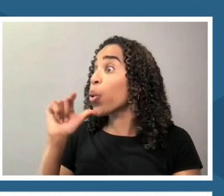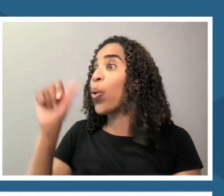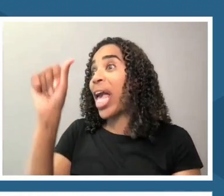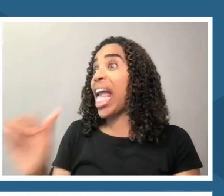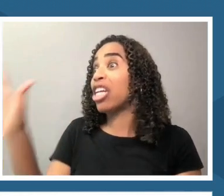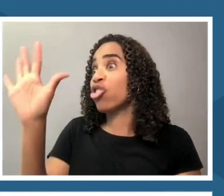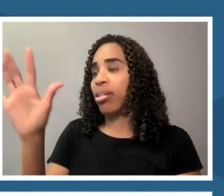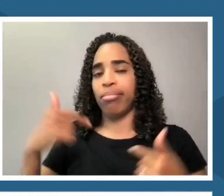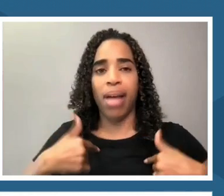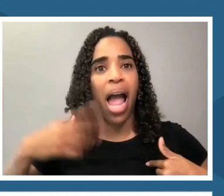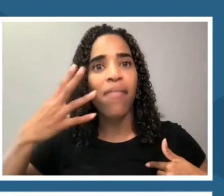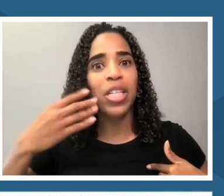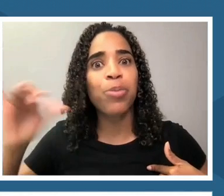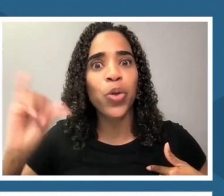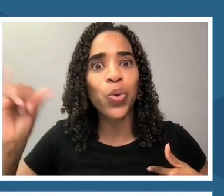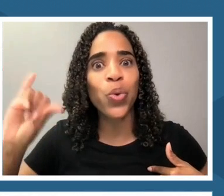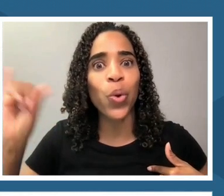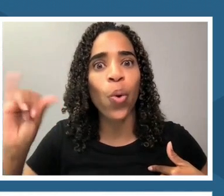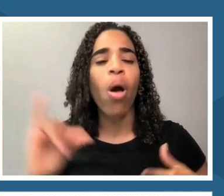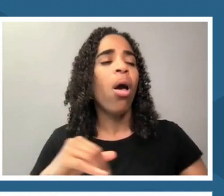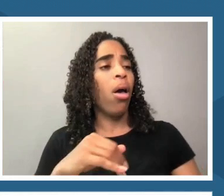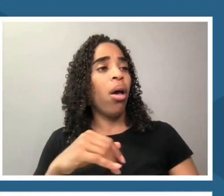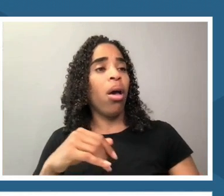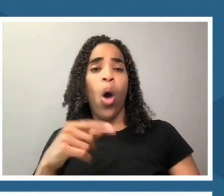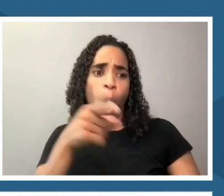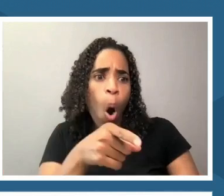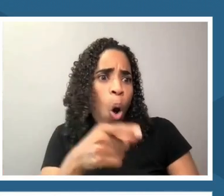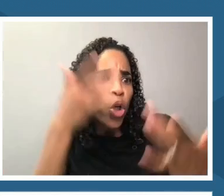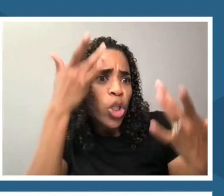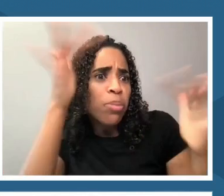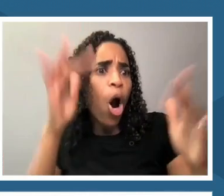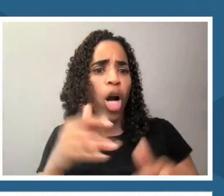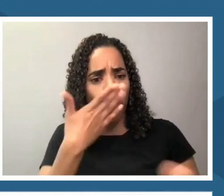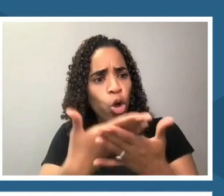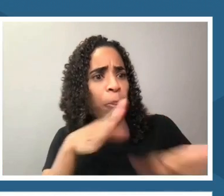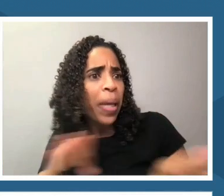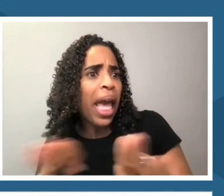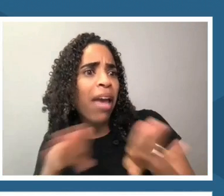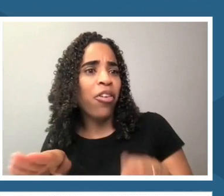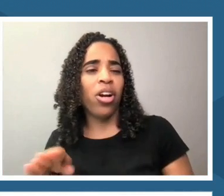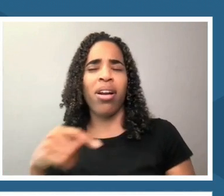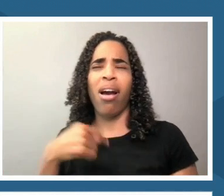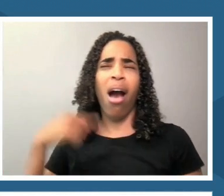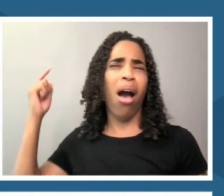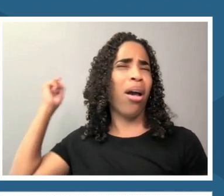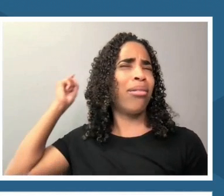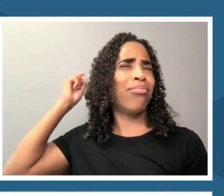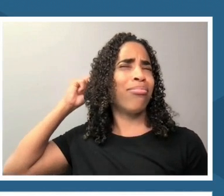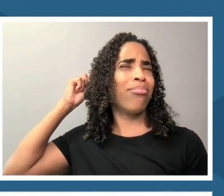that their asian students are so smart and so well-behaved and i always think